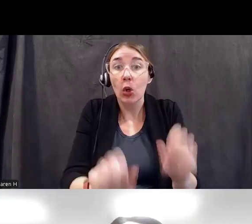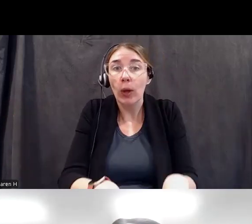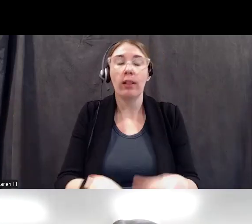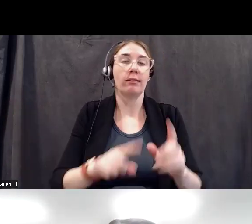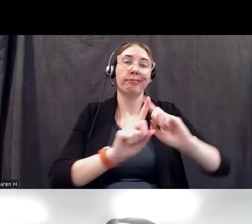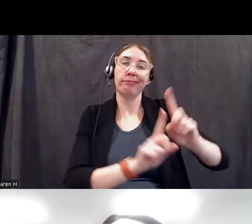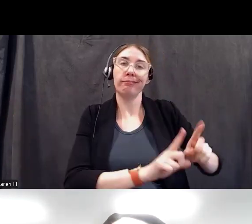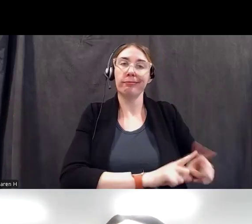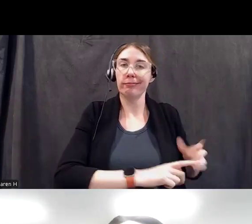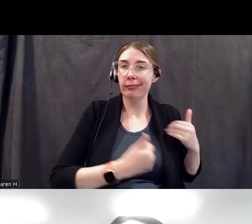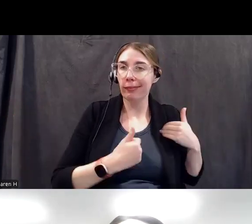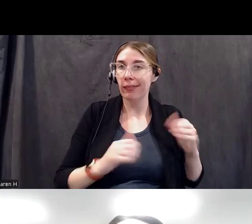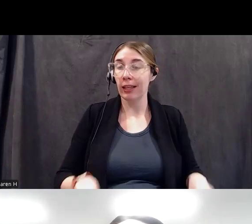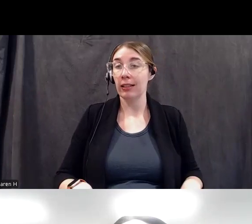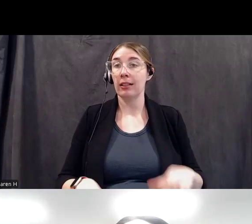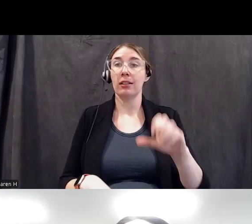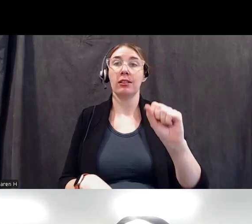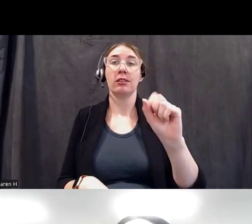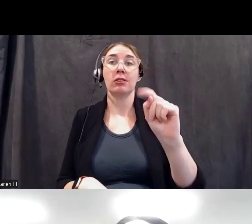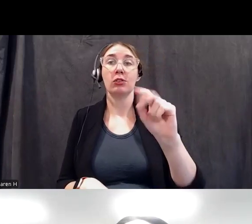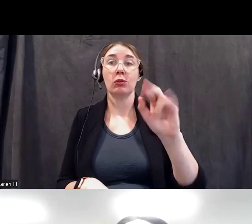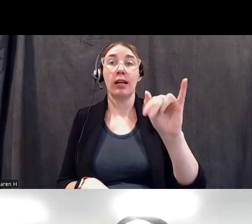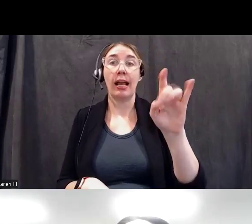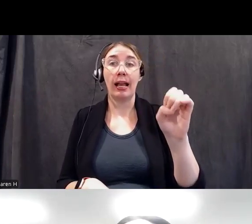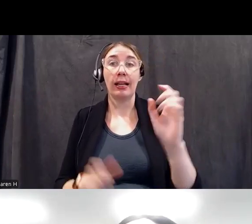is an organization in New York that has low cost adaptive sports and lessons,